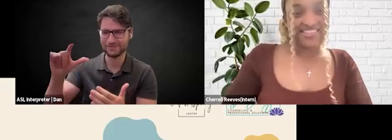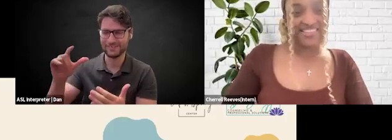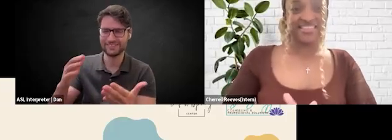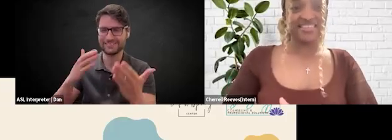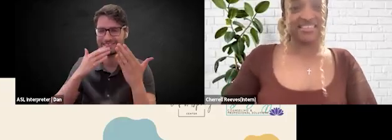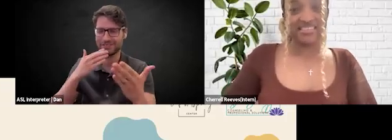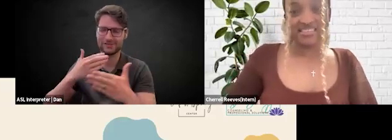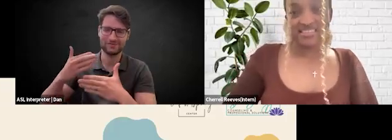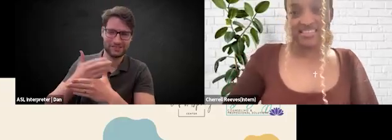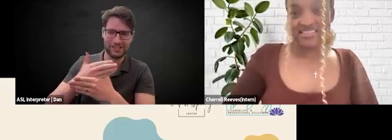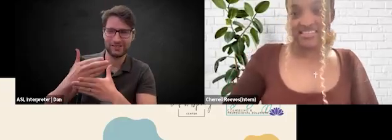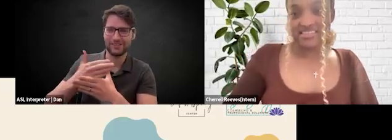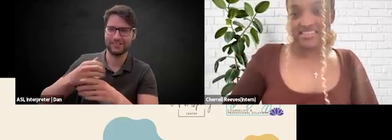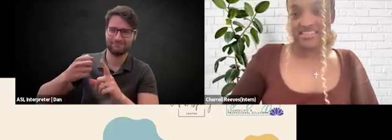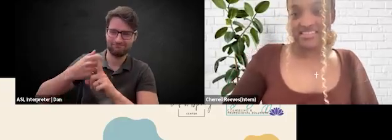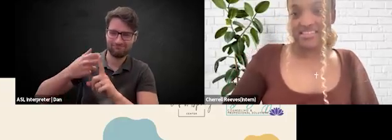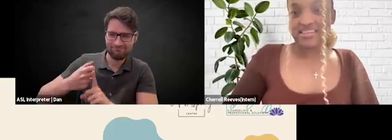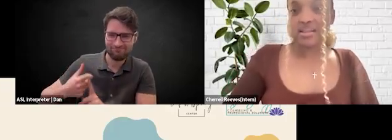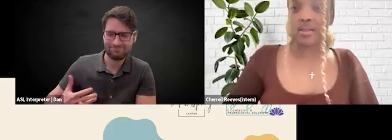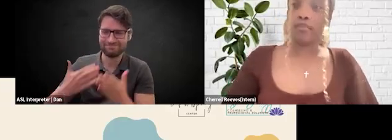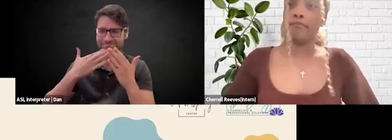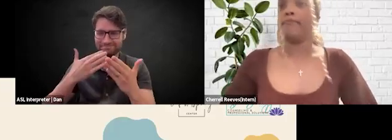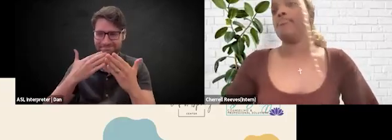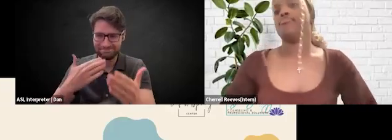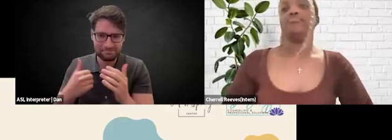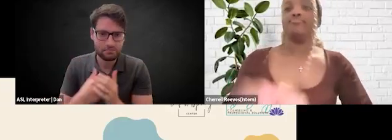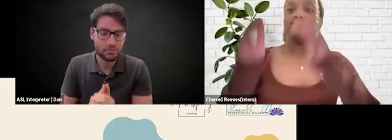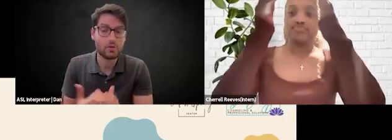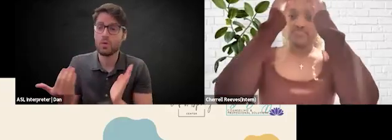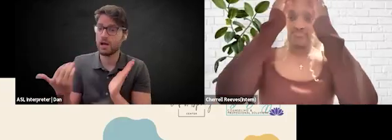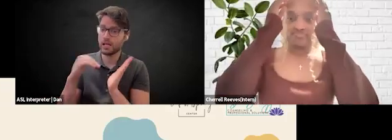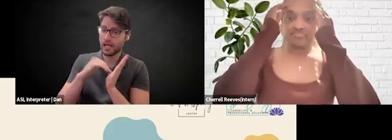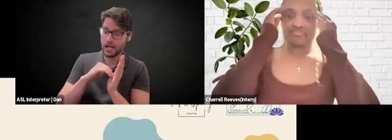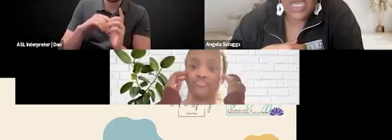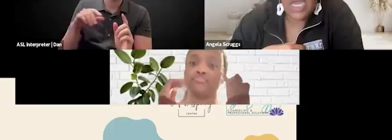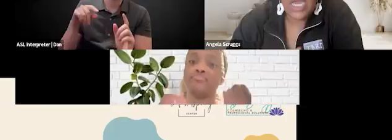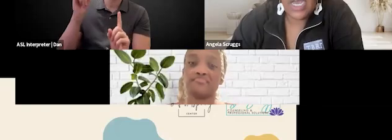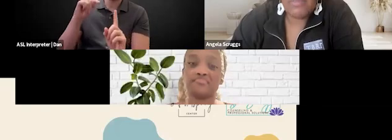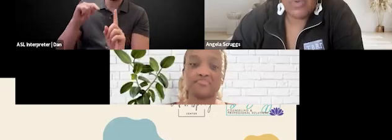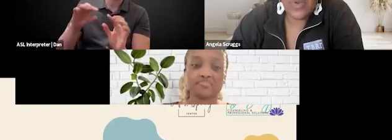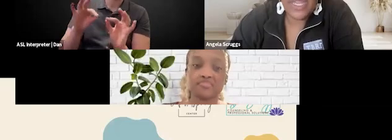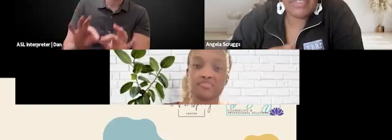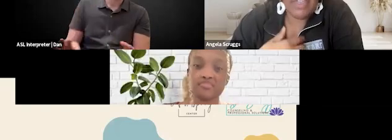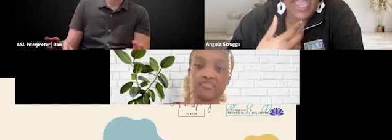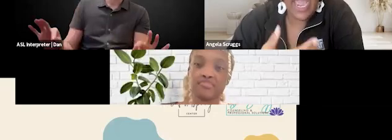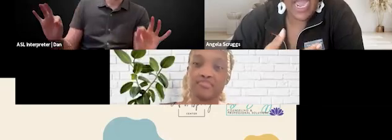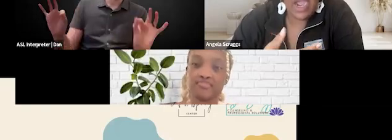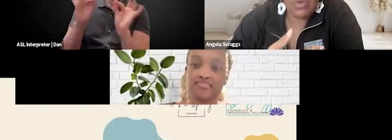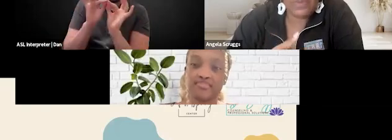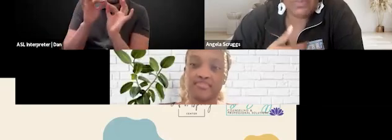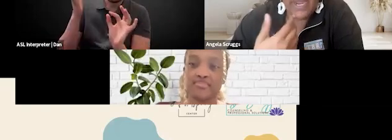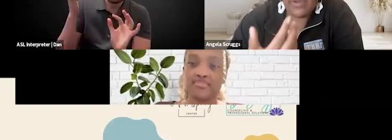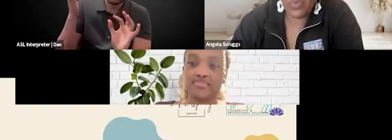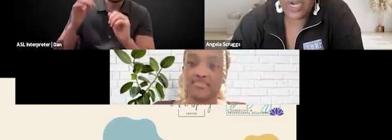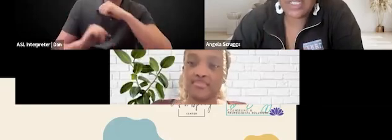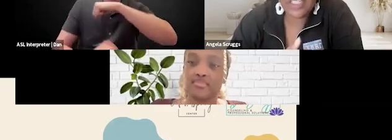And, um... so again, this is so important because it is foundational, um... with how the brain works